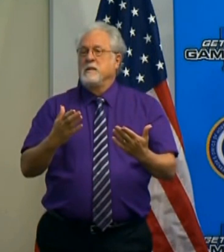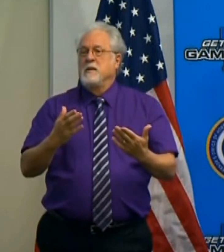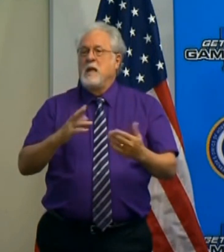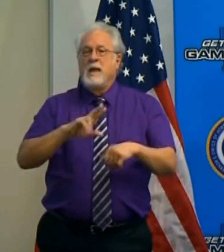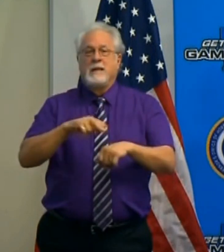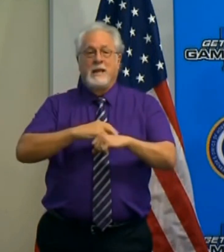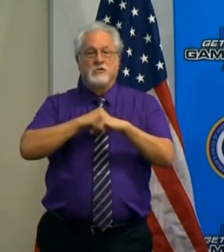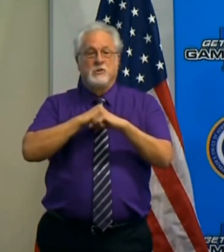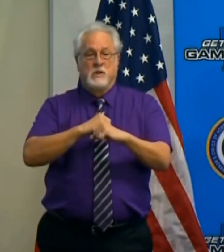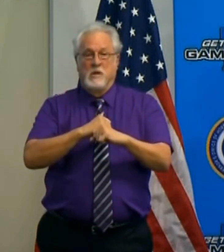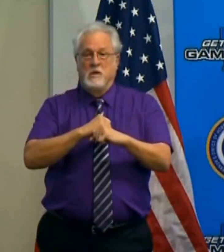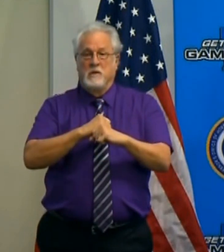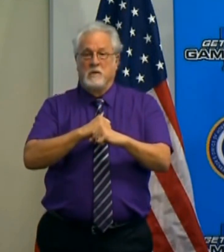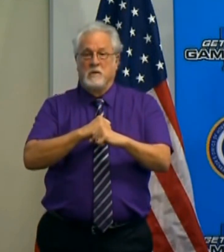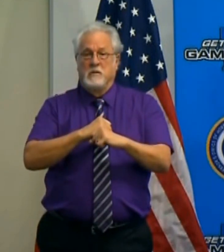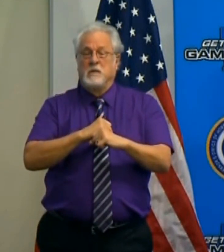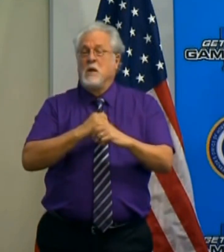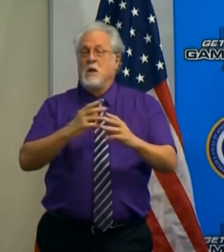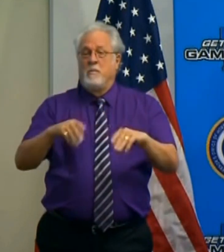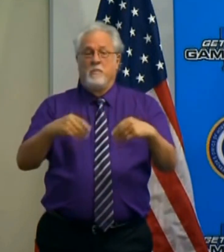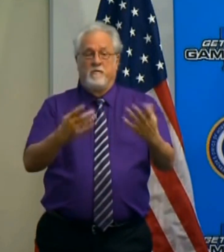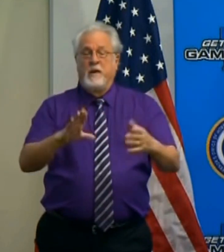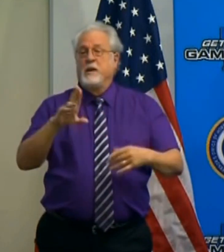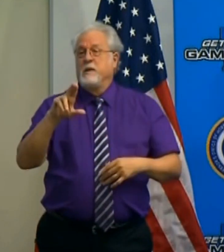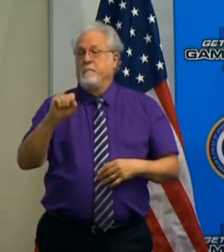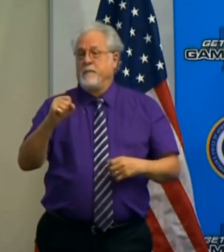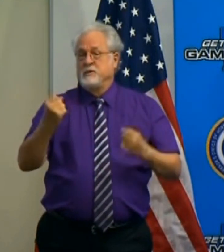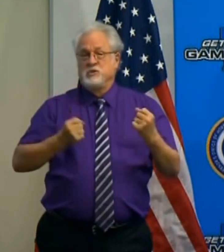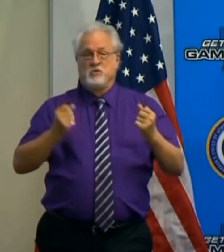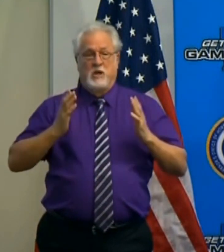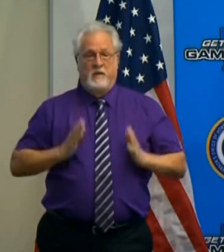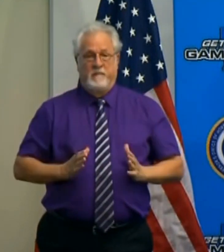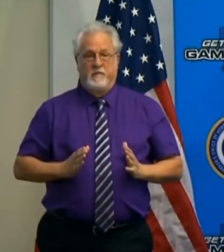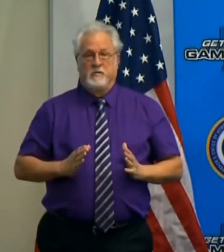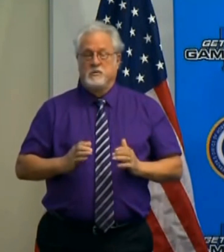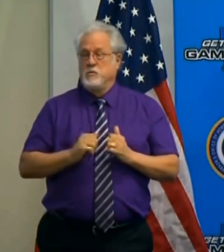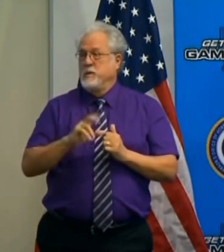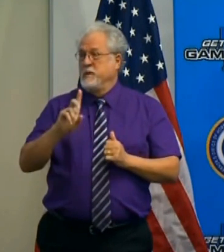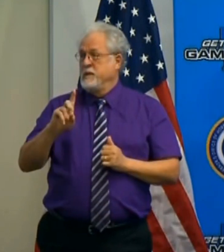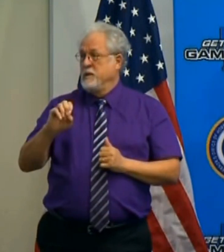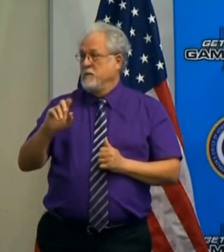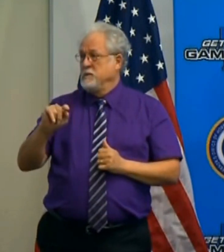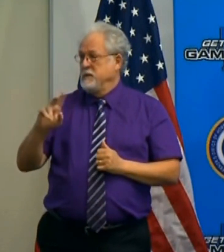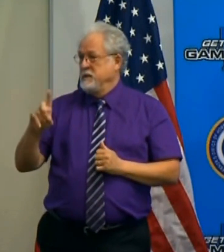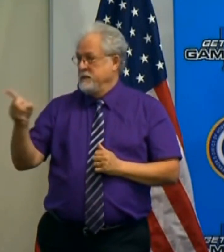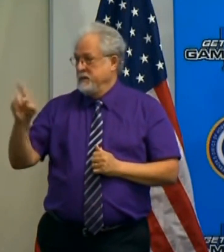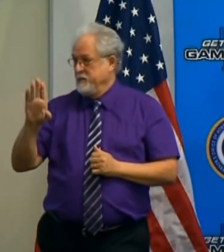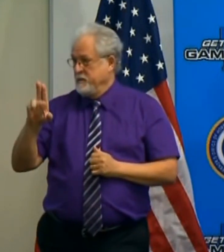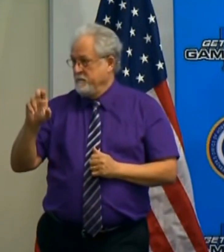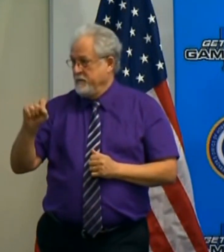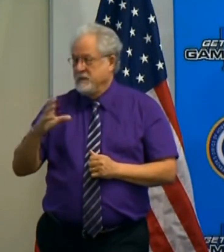guard uh for providing bus drivers the work that's happened with dot to provide the buses and dcfs